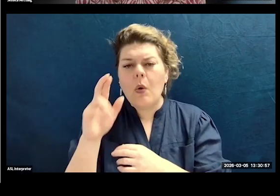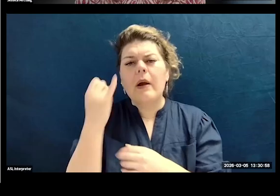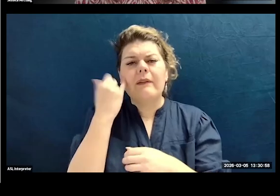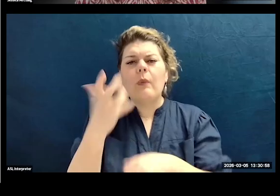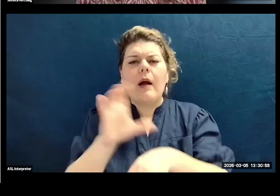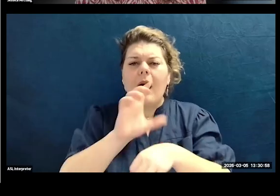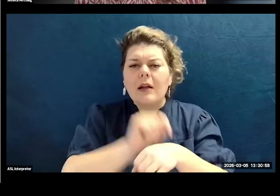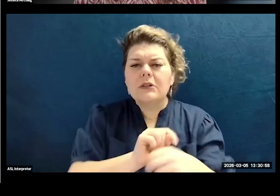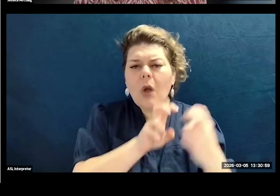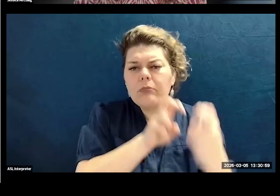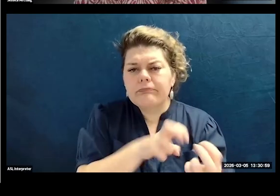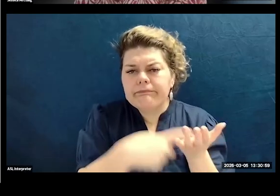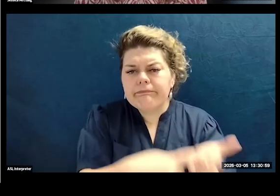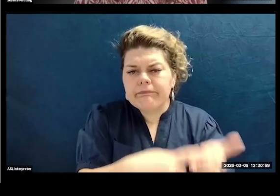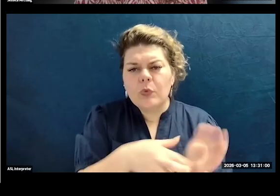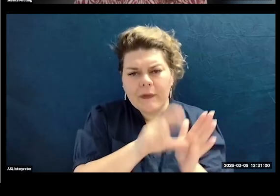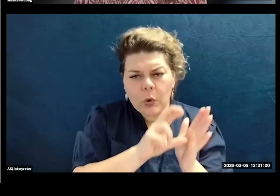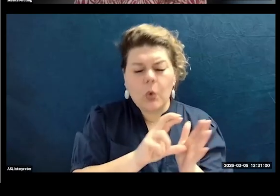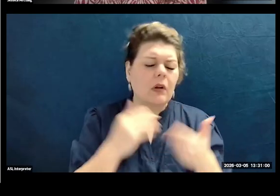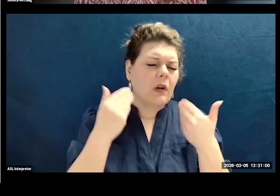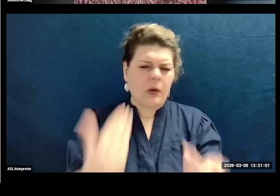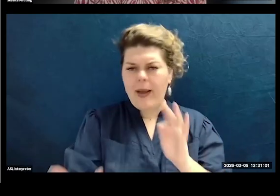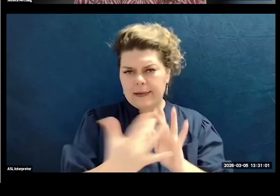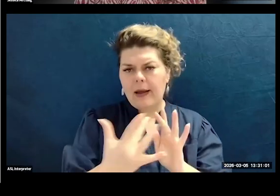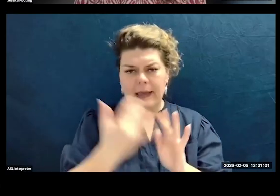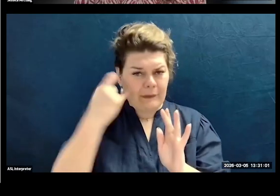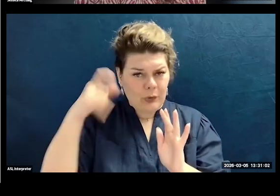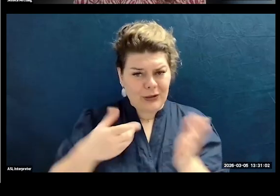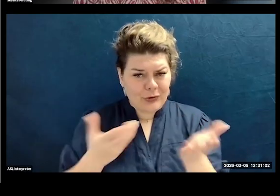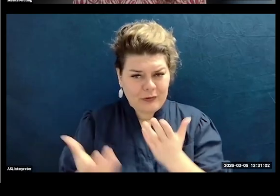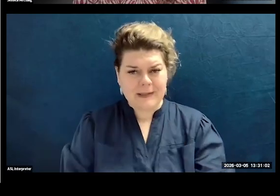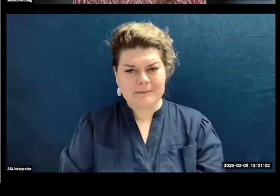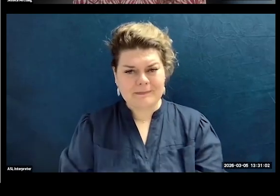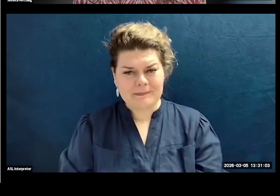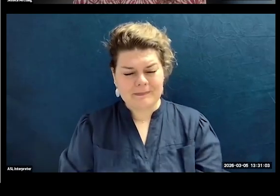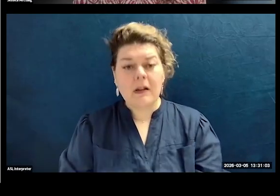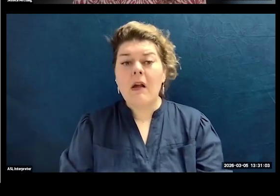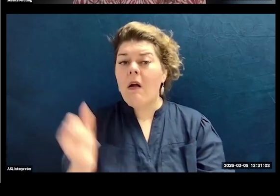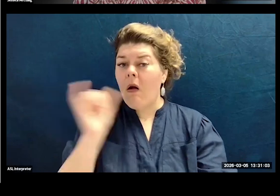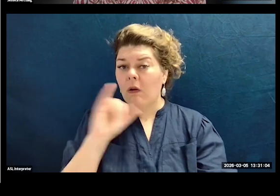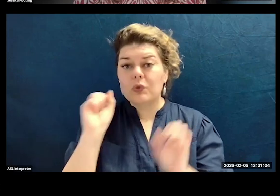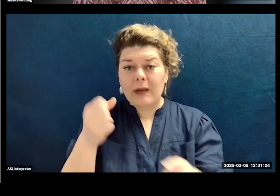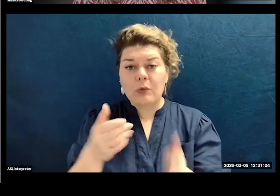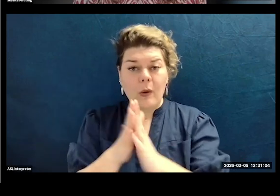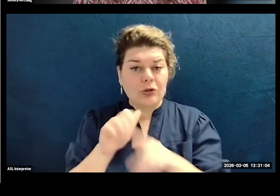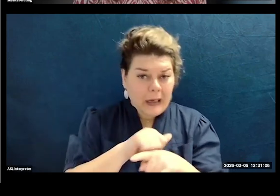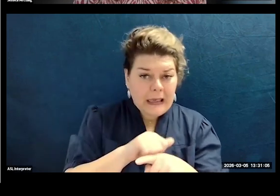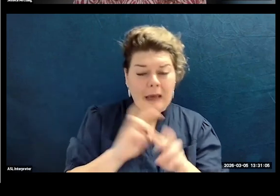or review of something. So, please get in touch with us if you need our services. You can also request training and workshops,